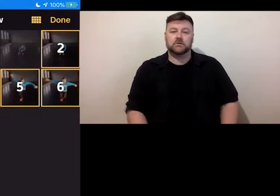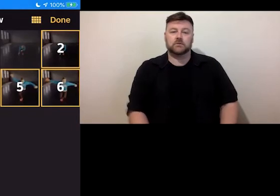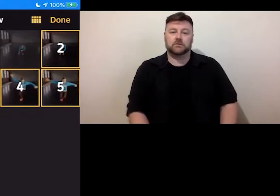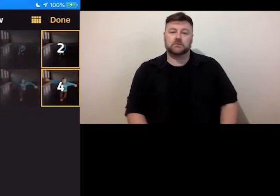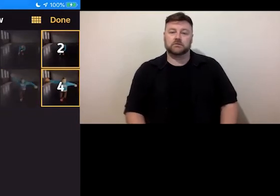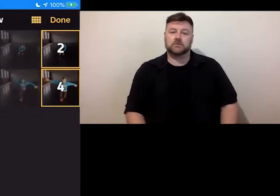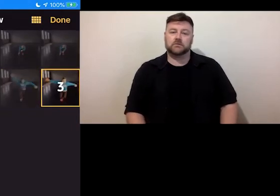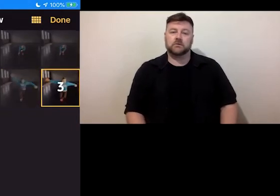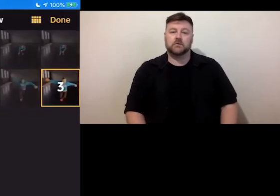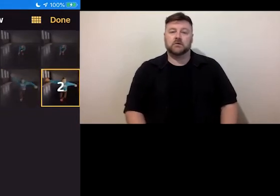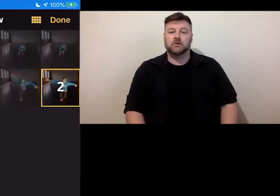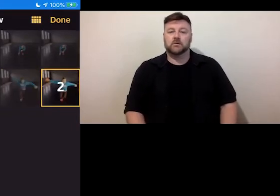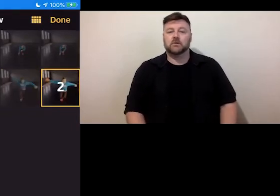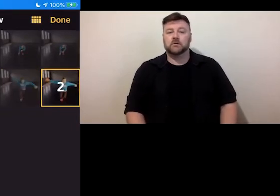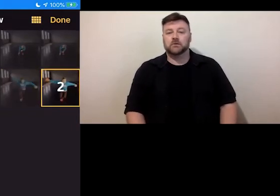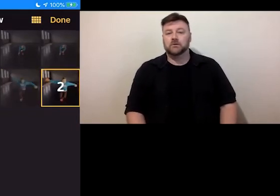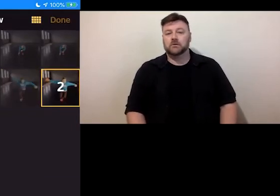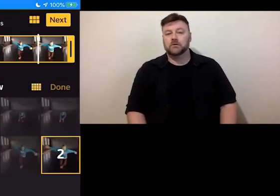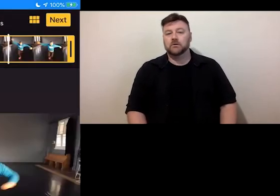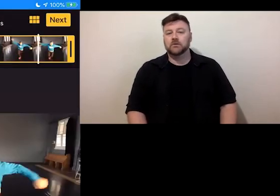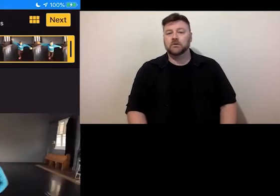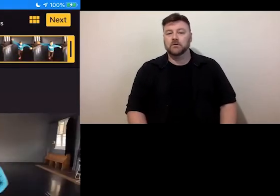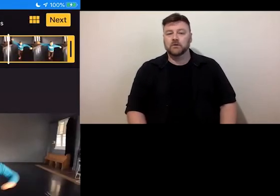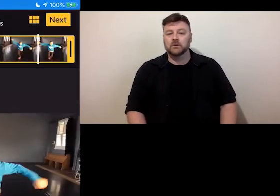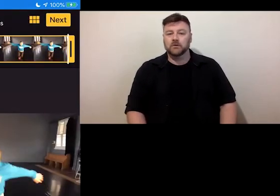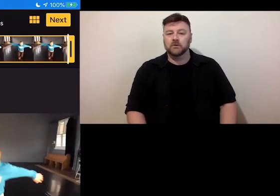sometimes, if you take out almost all the frames and it's just the